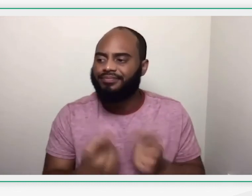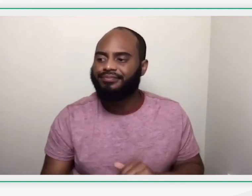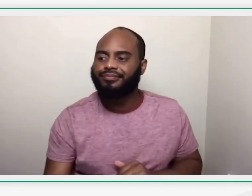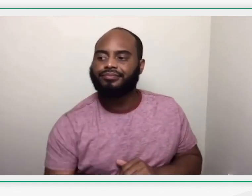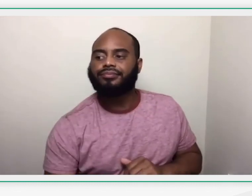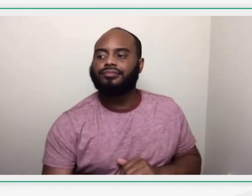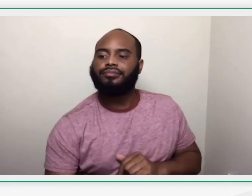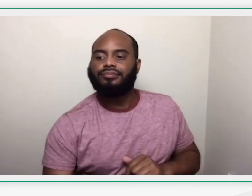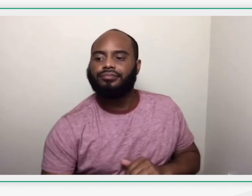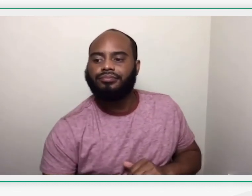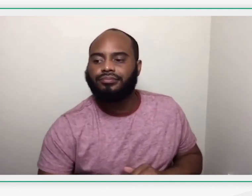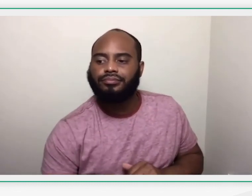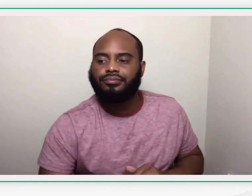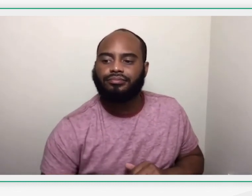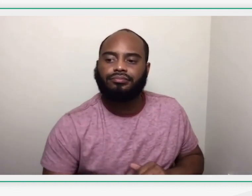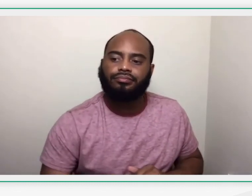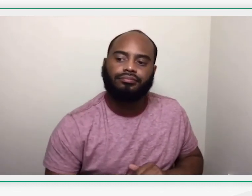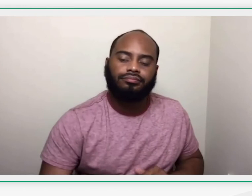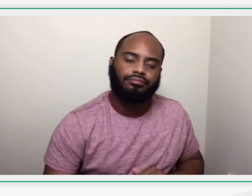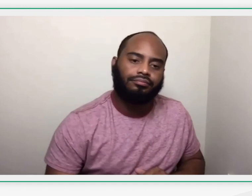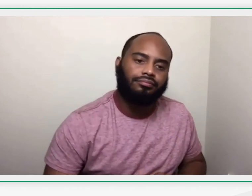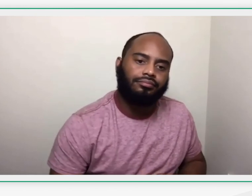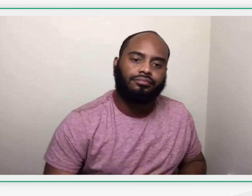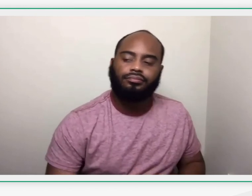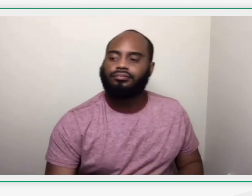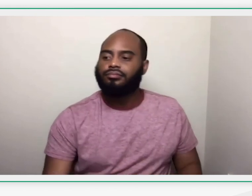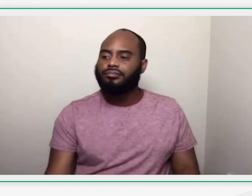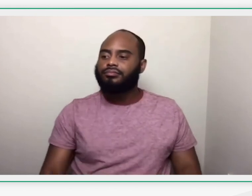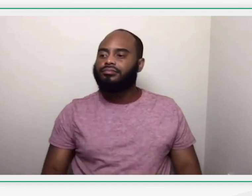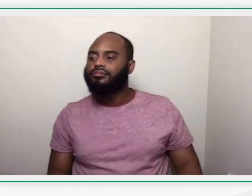So, if that hits close to home, go ahead and follow Kimberly Hamilton on Instagram.